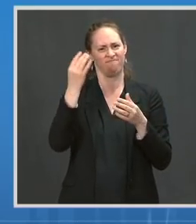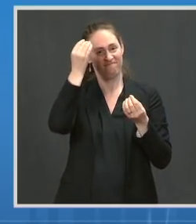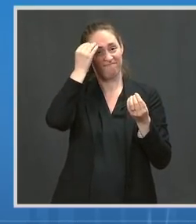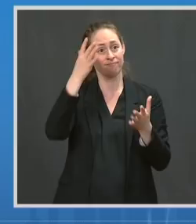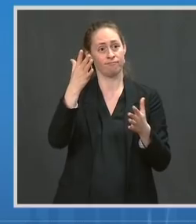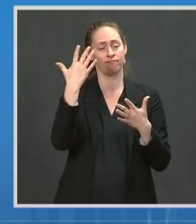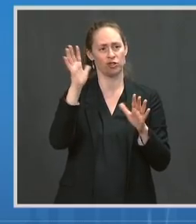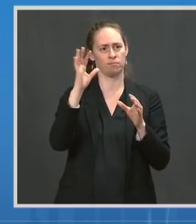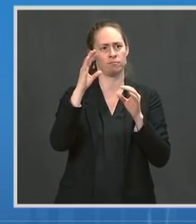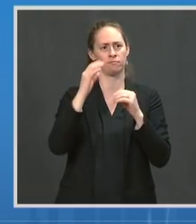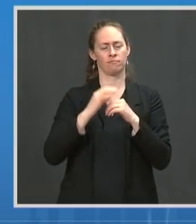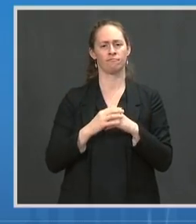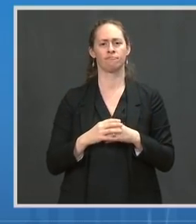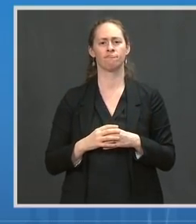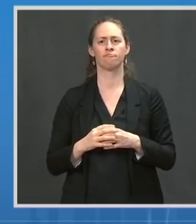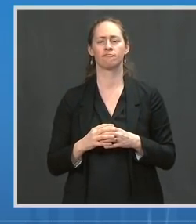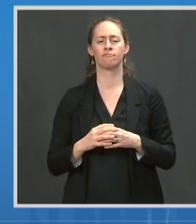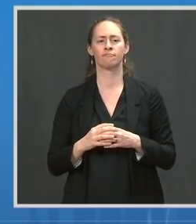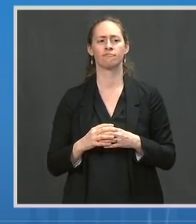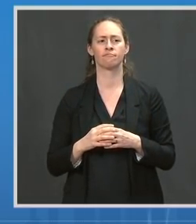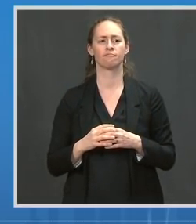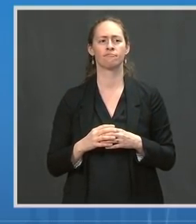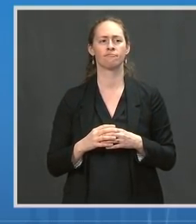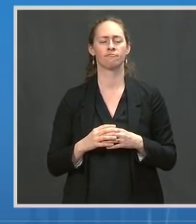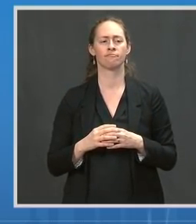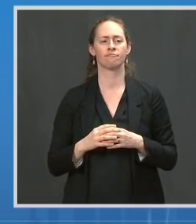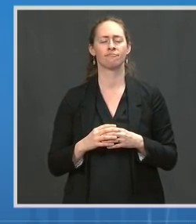about 2,600,000 of which were international.